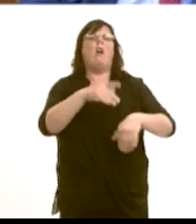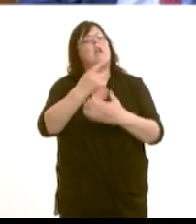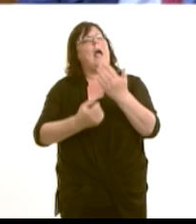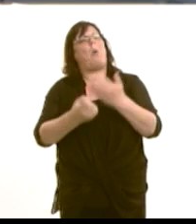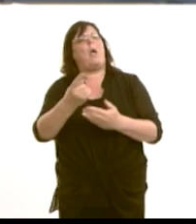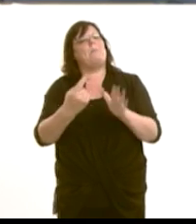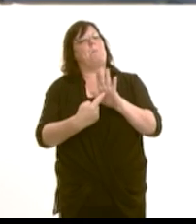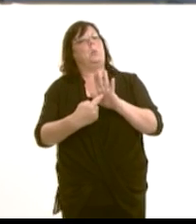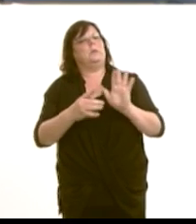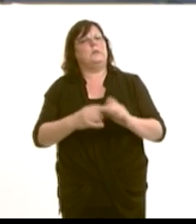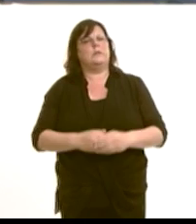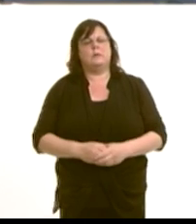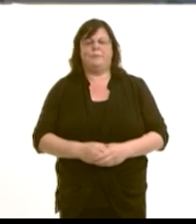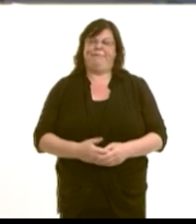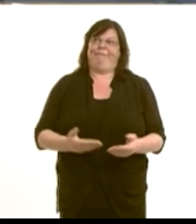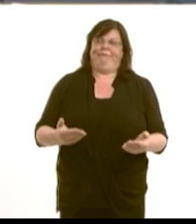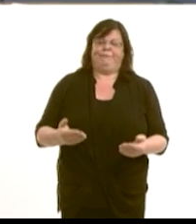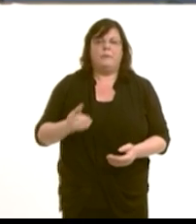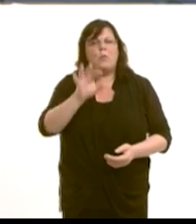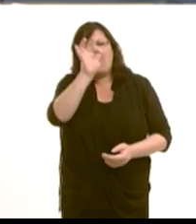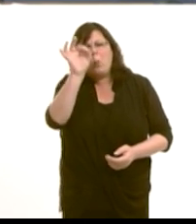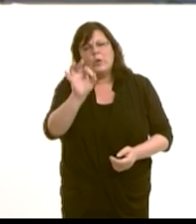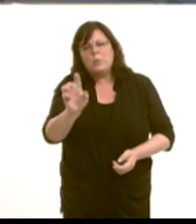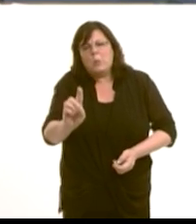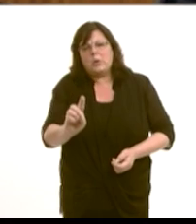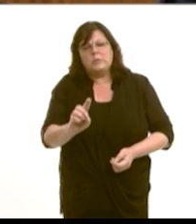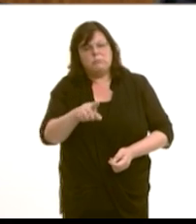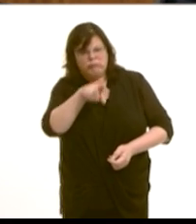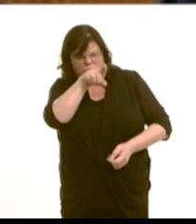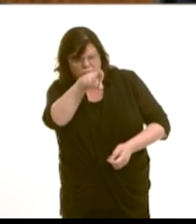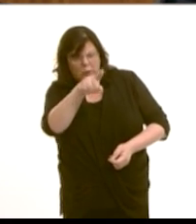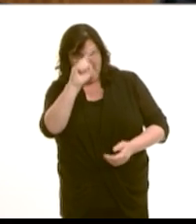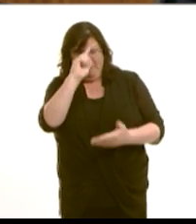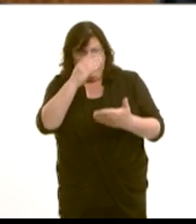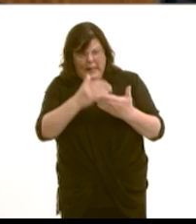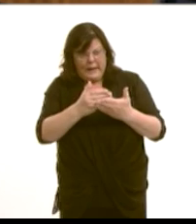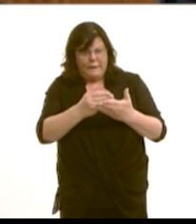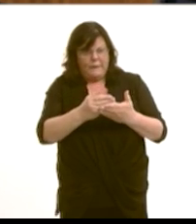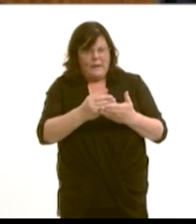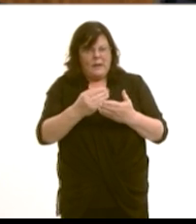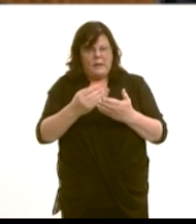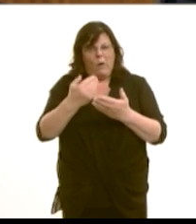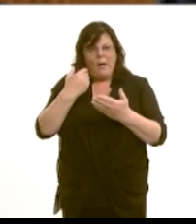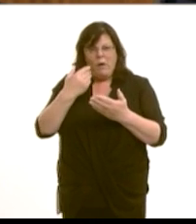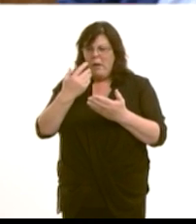Now, the question for him is this: does he believe that every single penny that has been